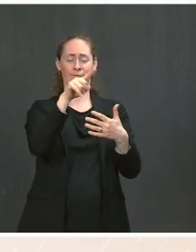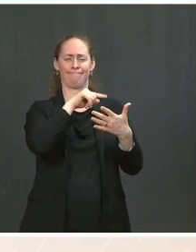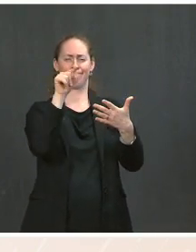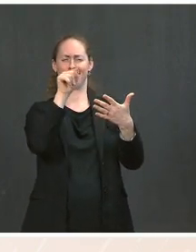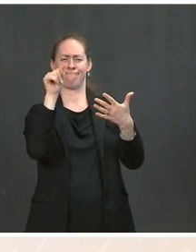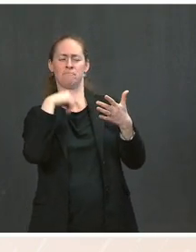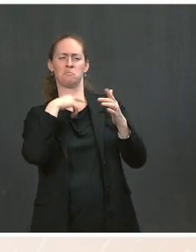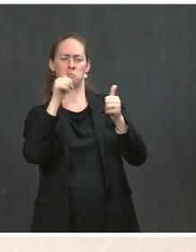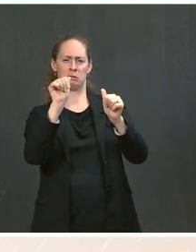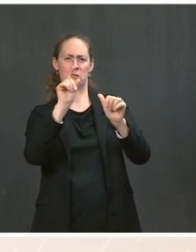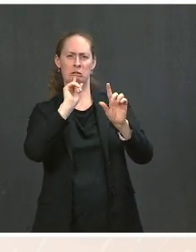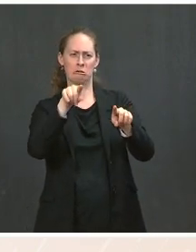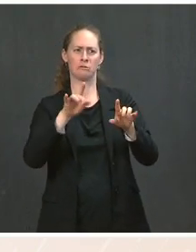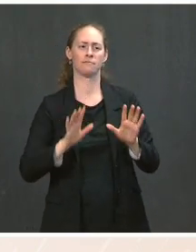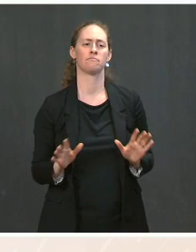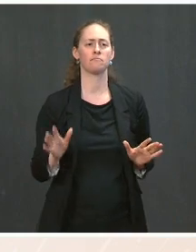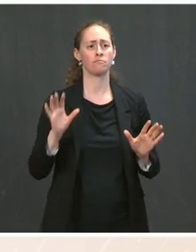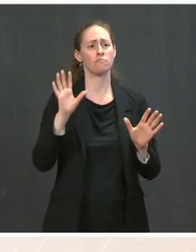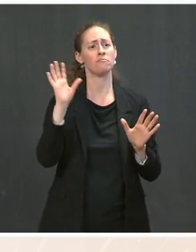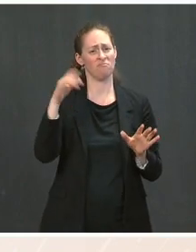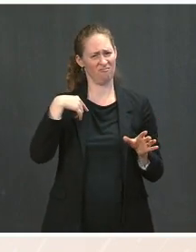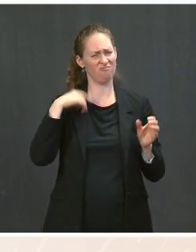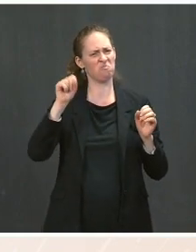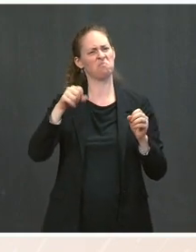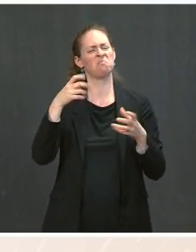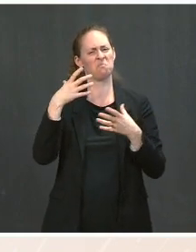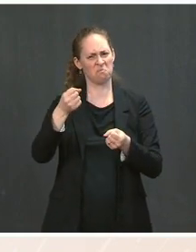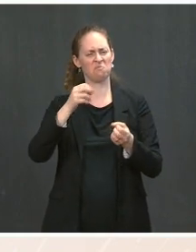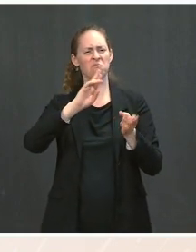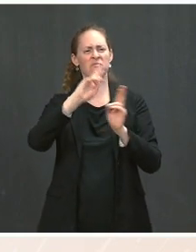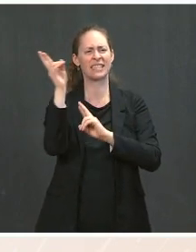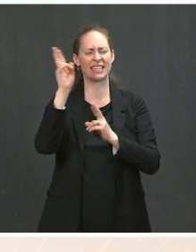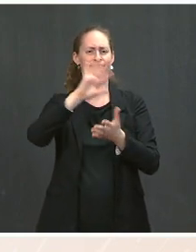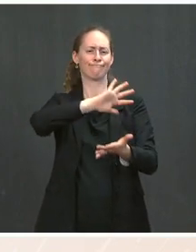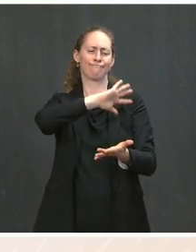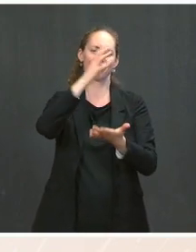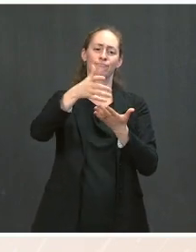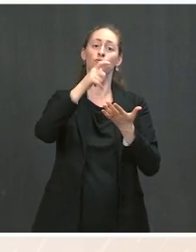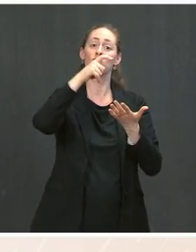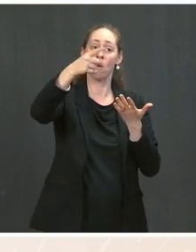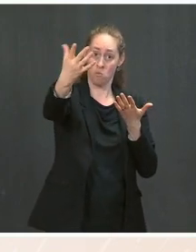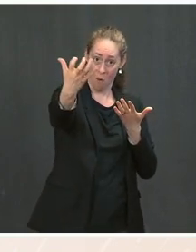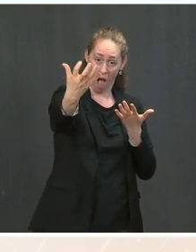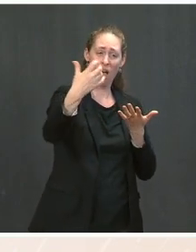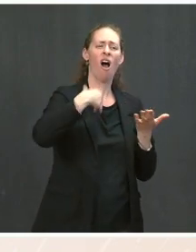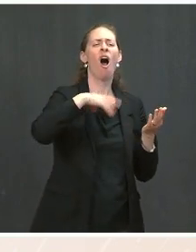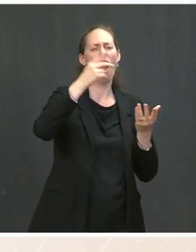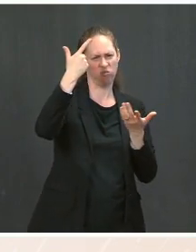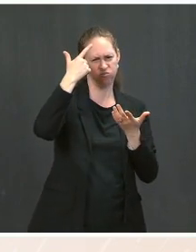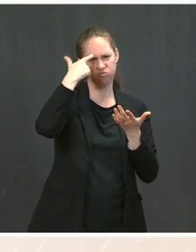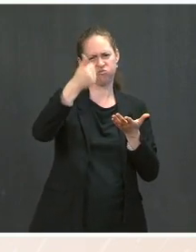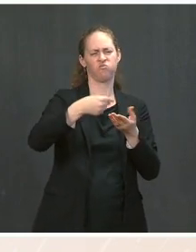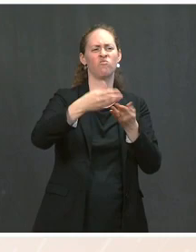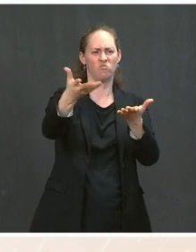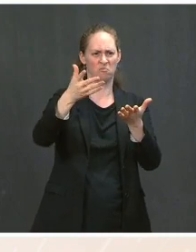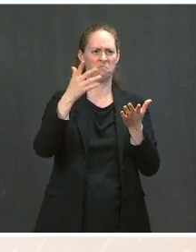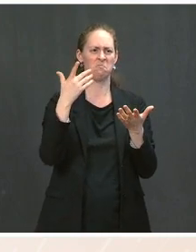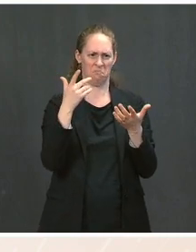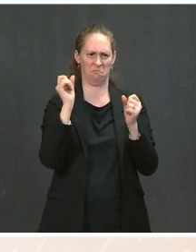we're going to have supply for all eligible populations who want it, that means that, by the end of May, for about 80 percent of the population; by the end of July,